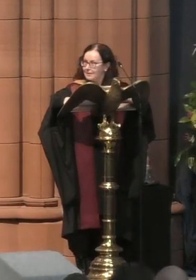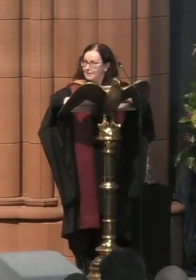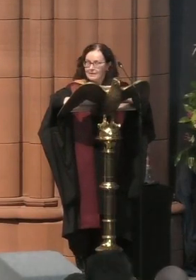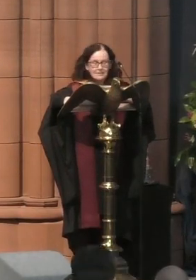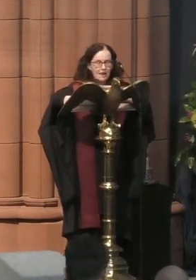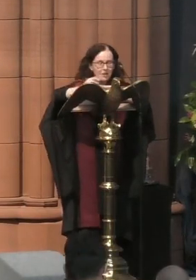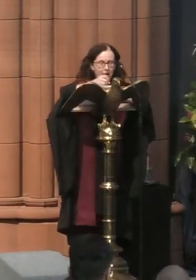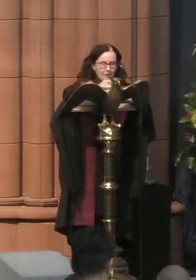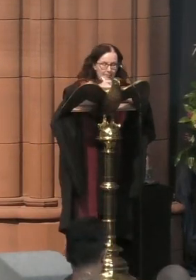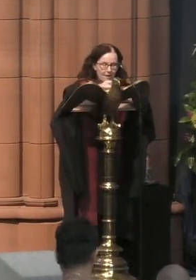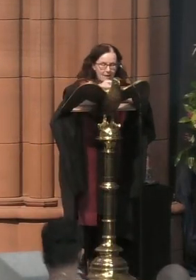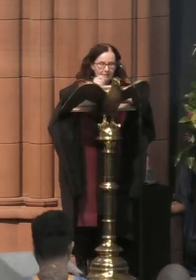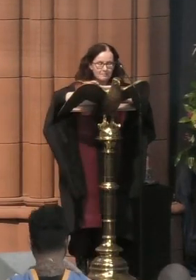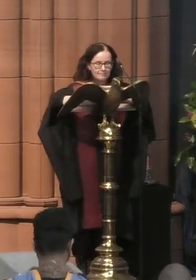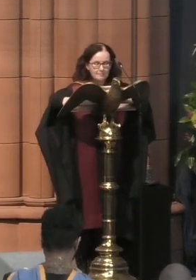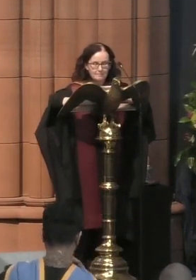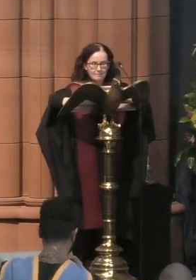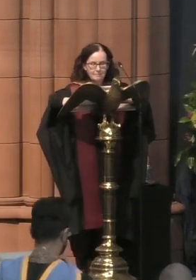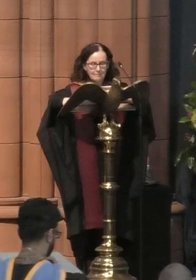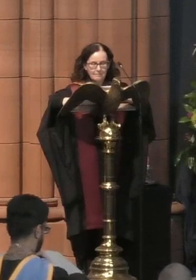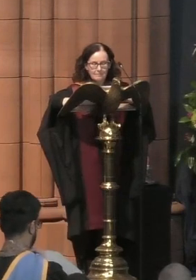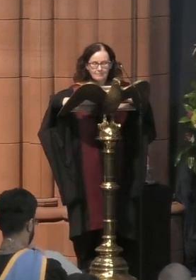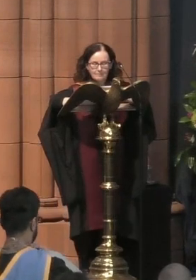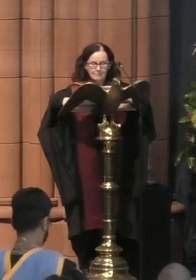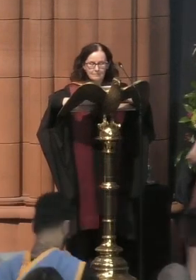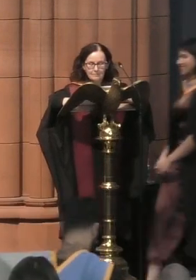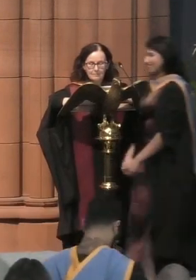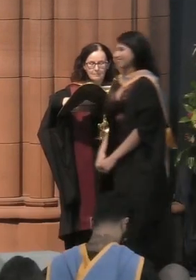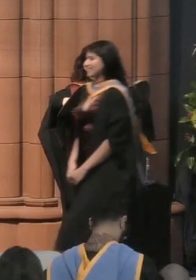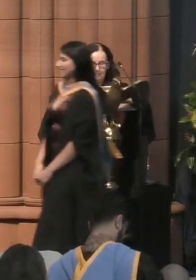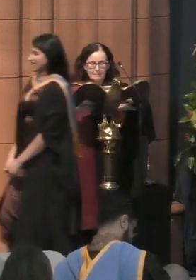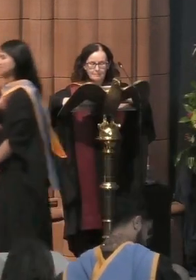Sasha Raman. (AUDIENCE APPLAUDS)